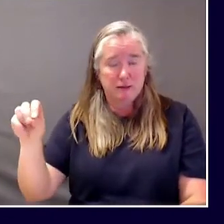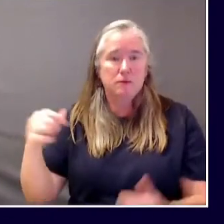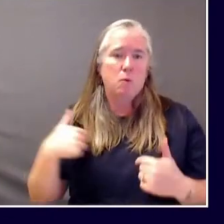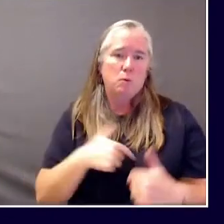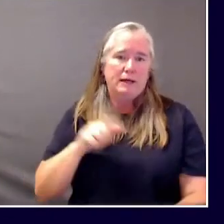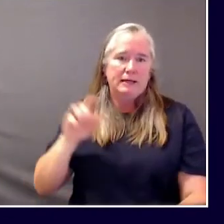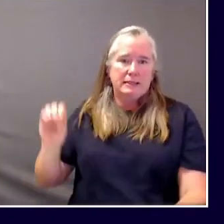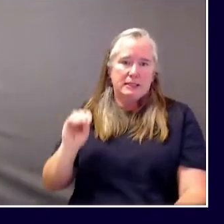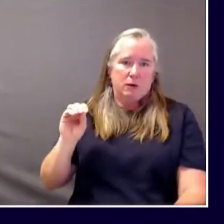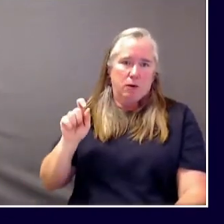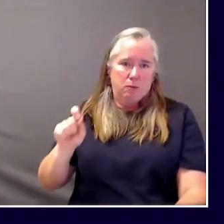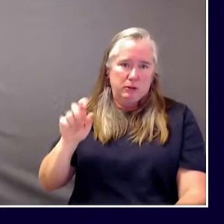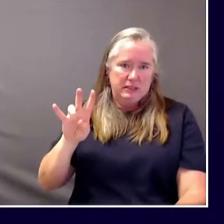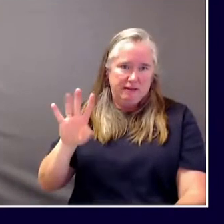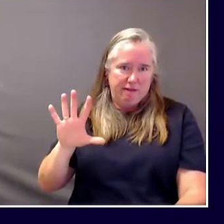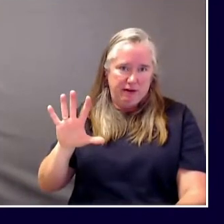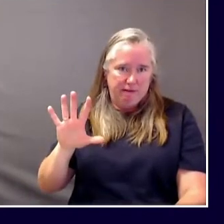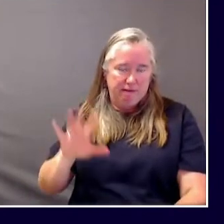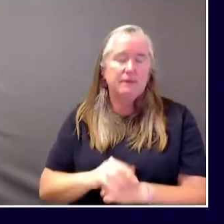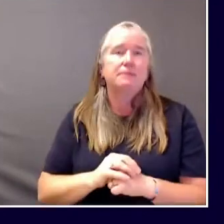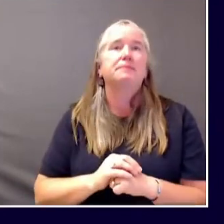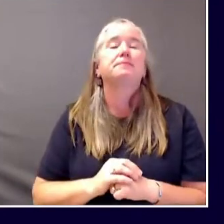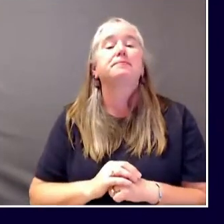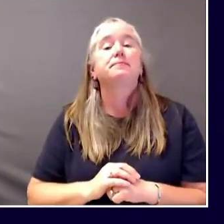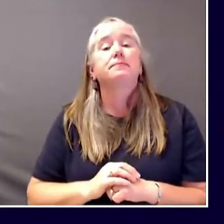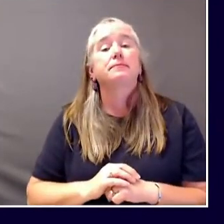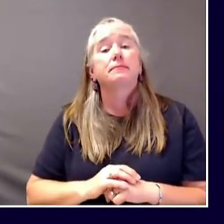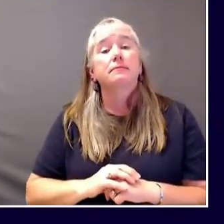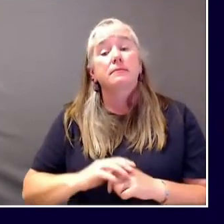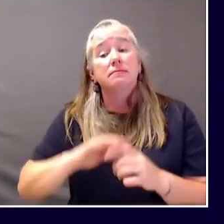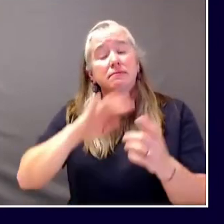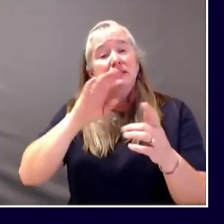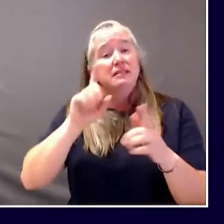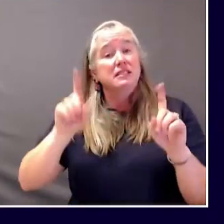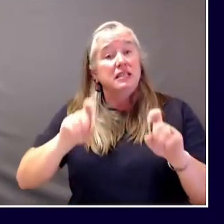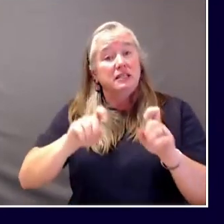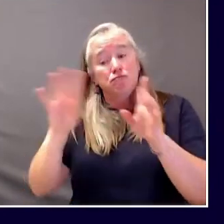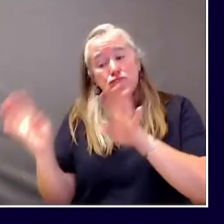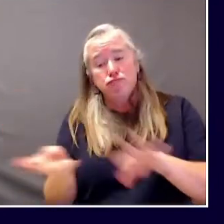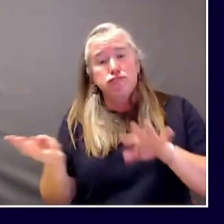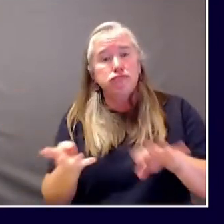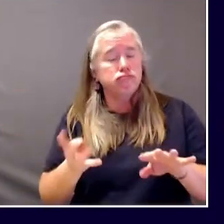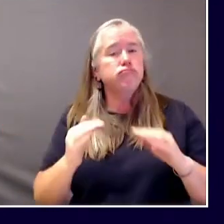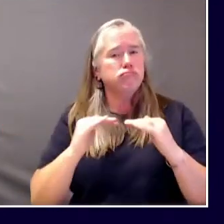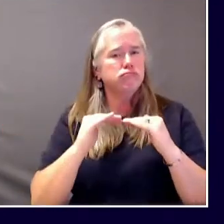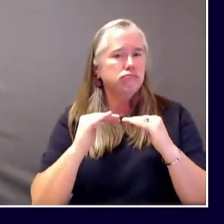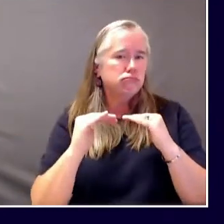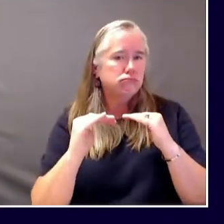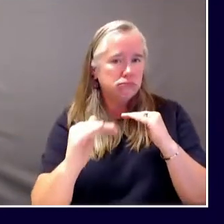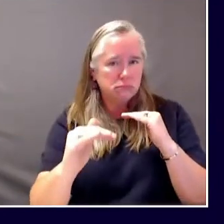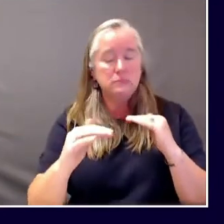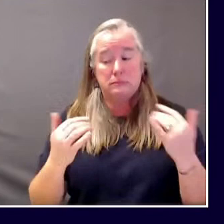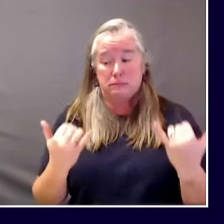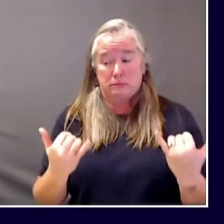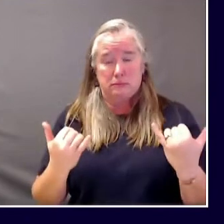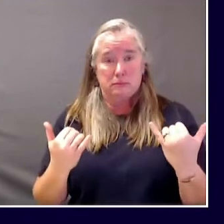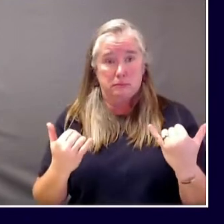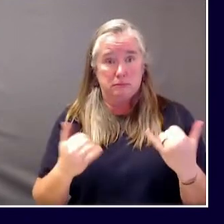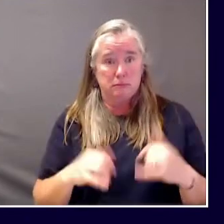similarly testing volumes in Maine have been largely steady